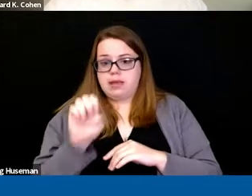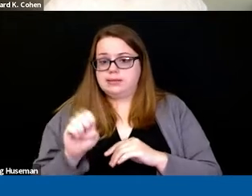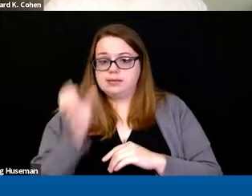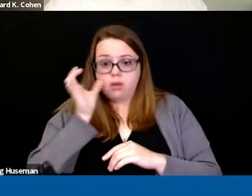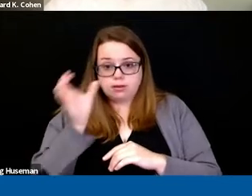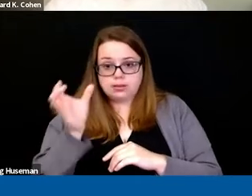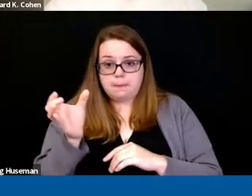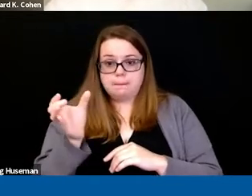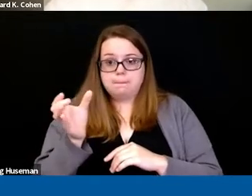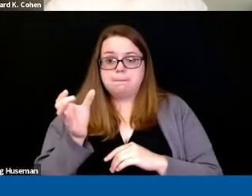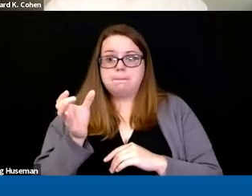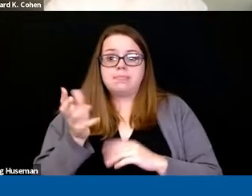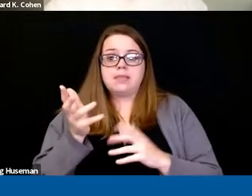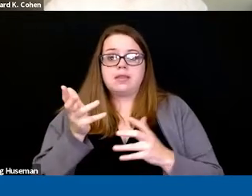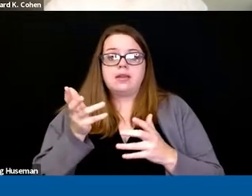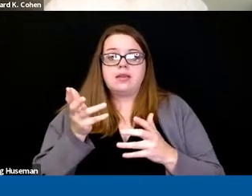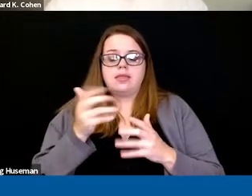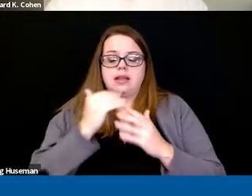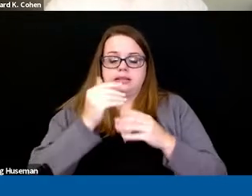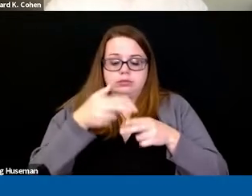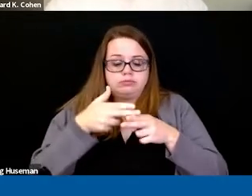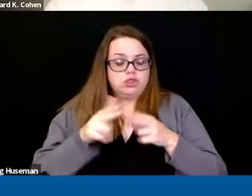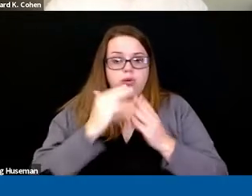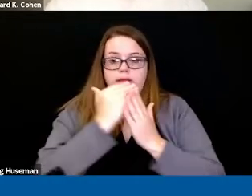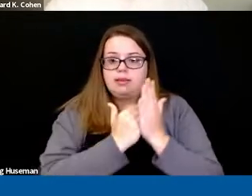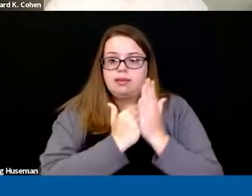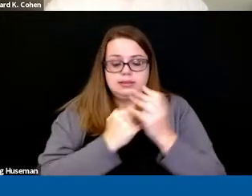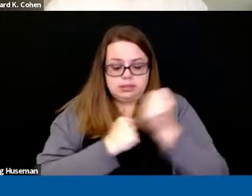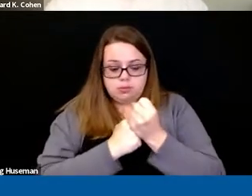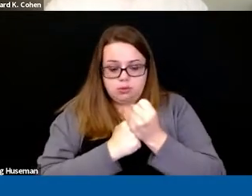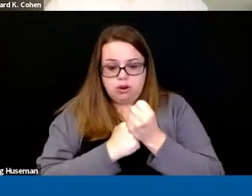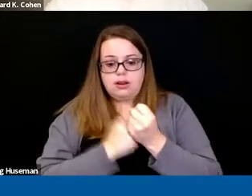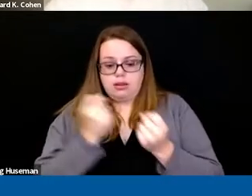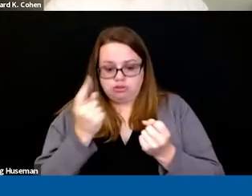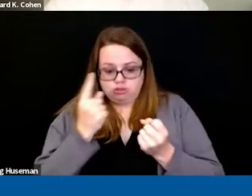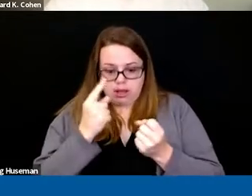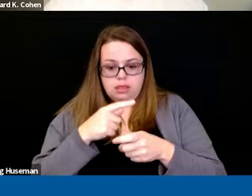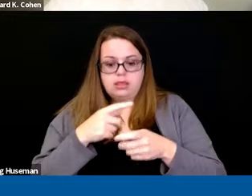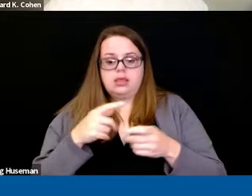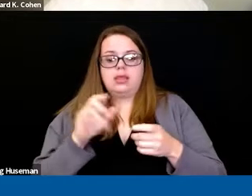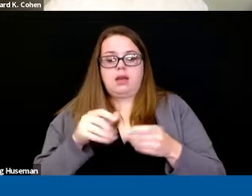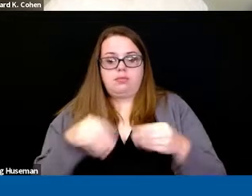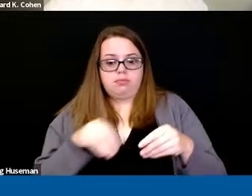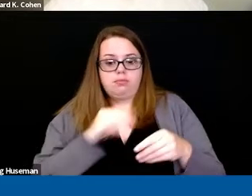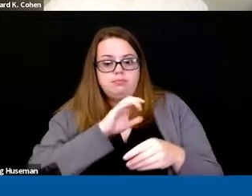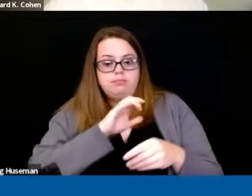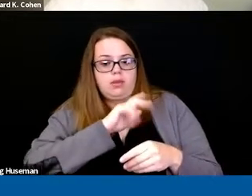After the Base Concept is this finite list of Supported and Inherited States and Properties. I'll go over States and Properties in a little bit